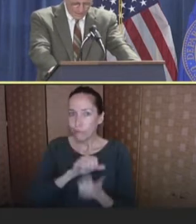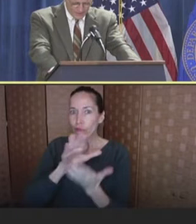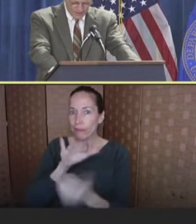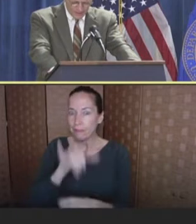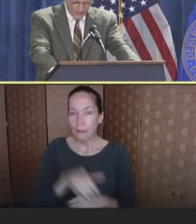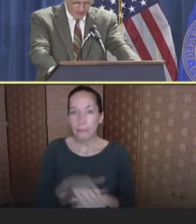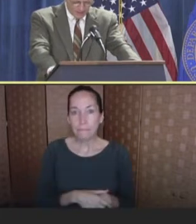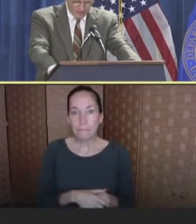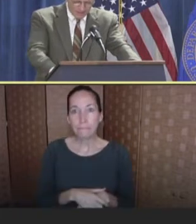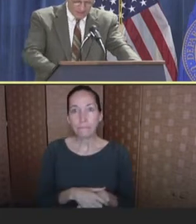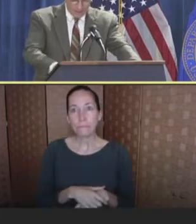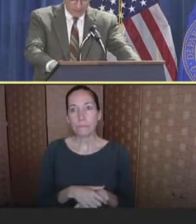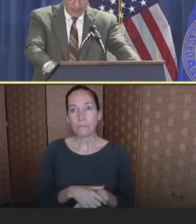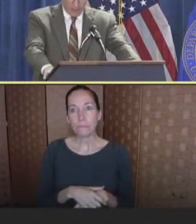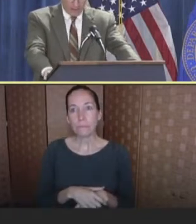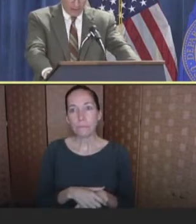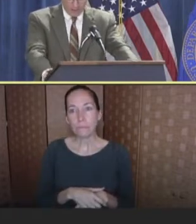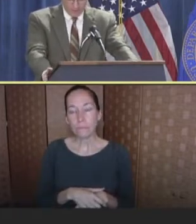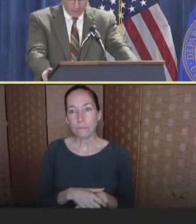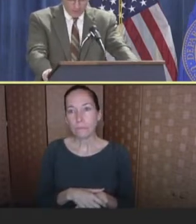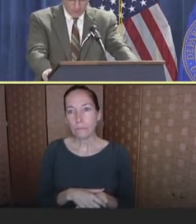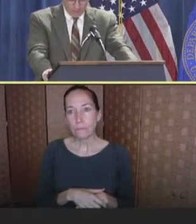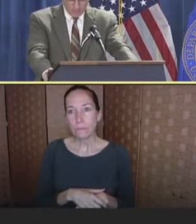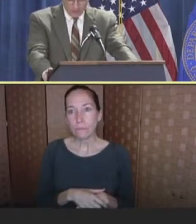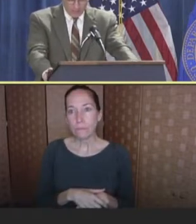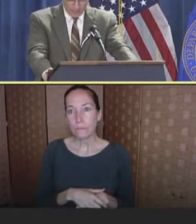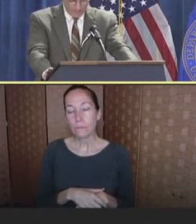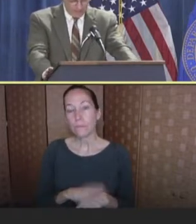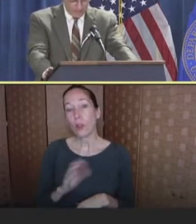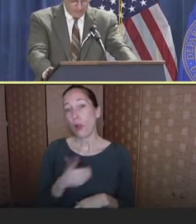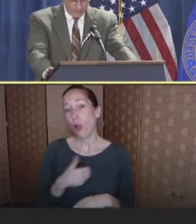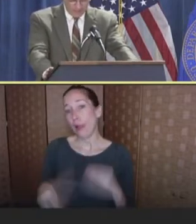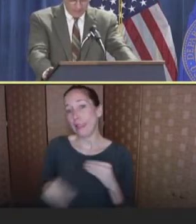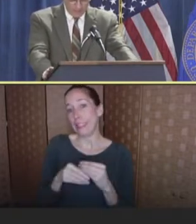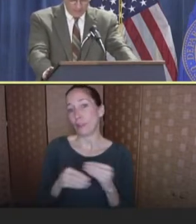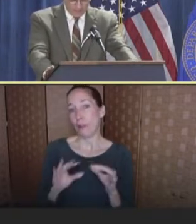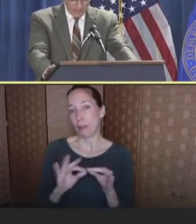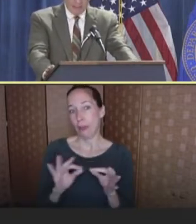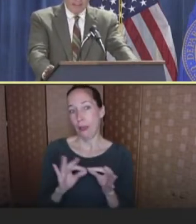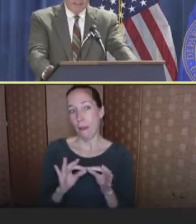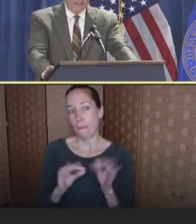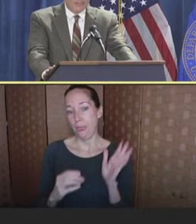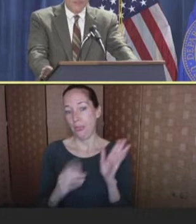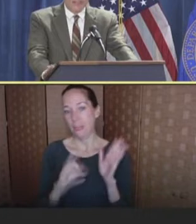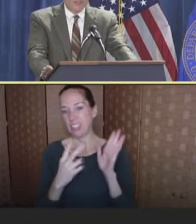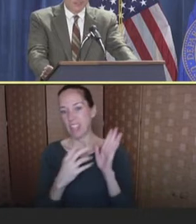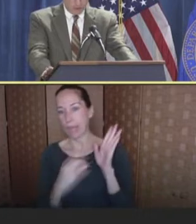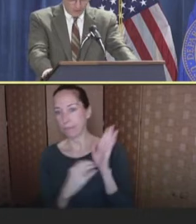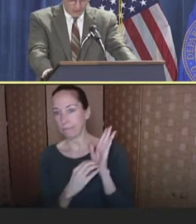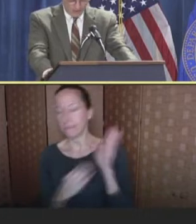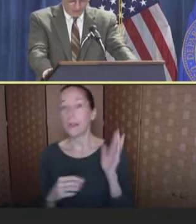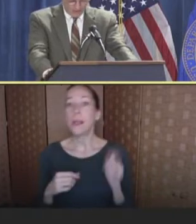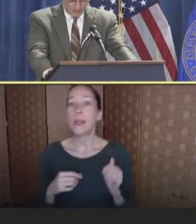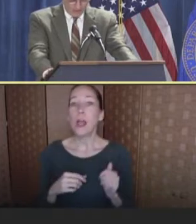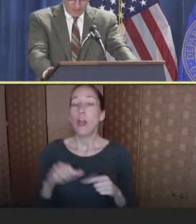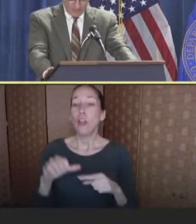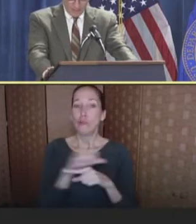It's -- our additional comment on it was the strain that the training should establish